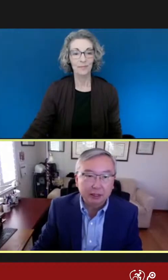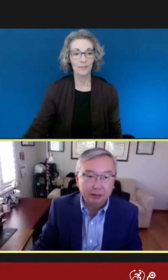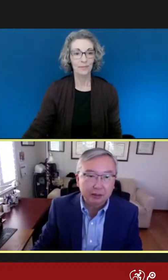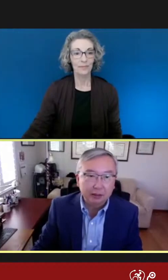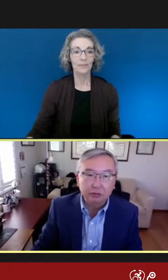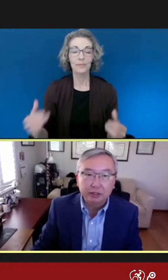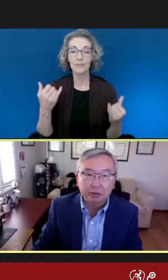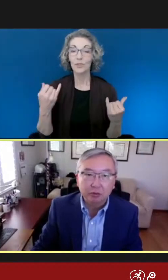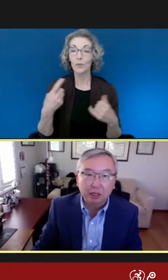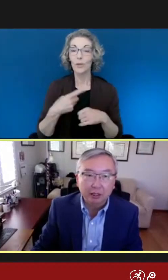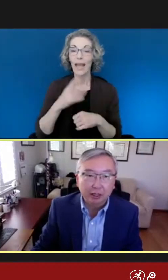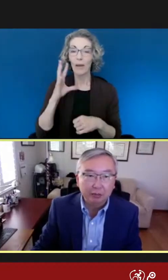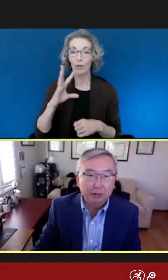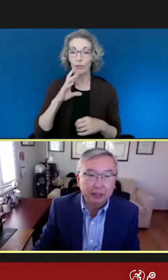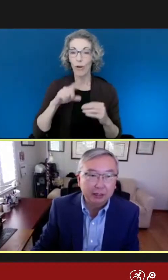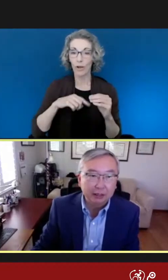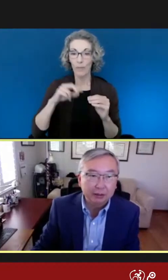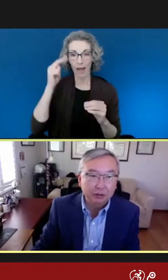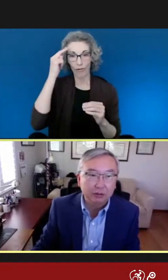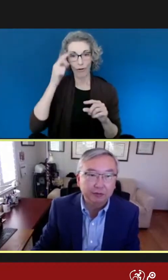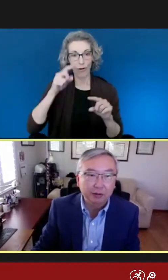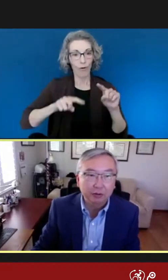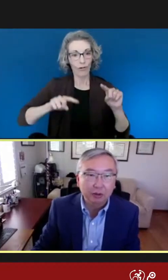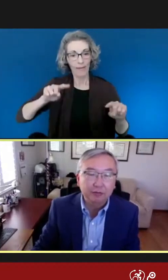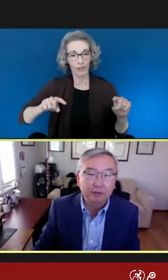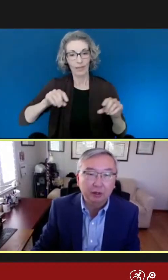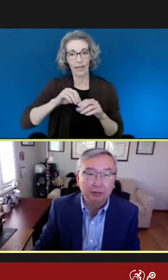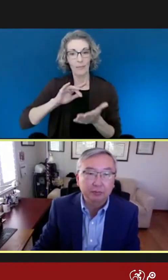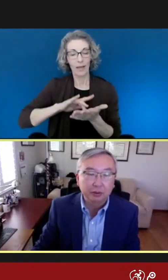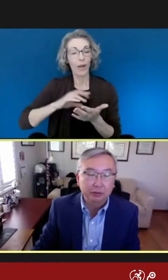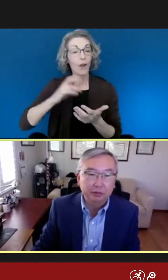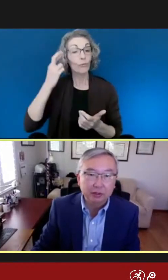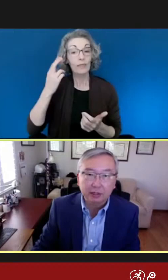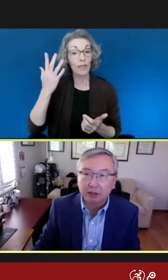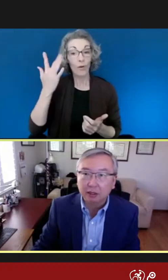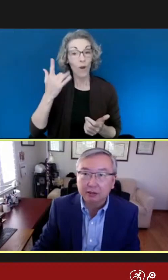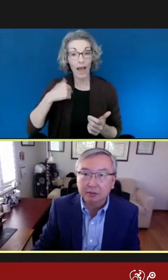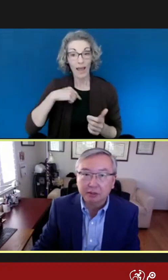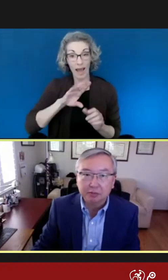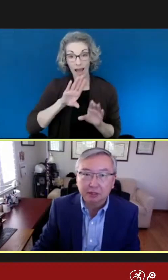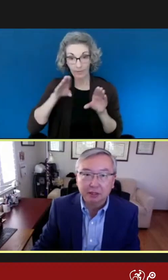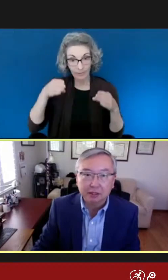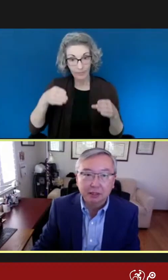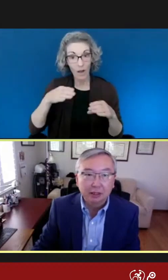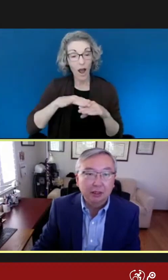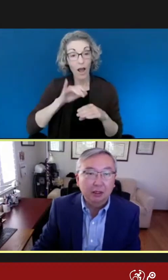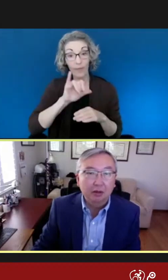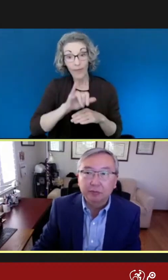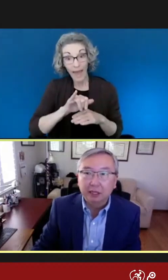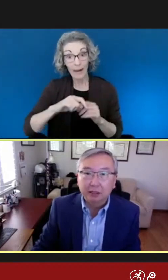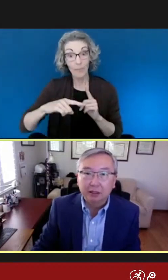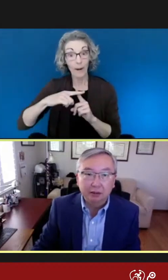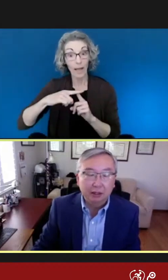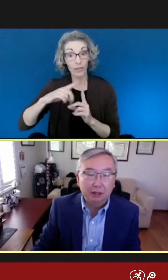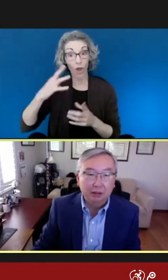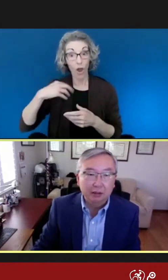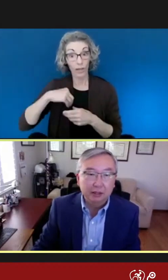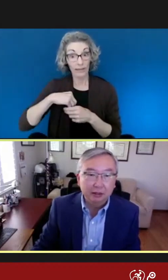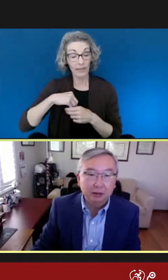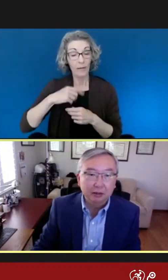And the reason why I'm getting into the field of neurodiversity and autism is because of my son.